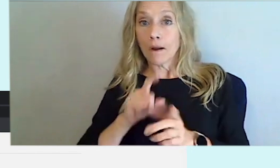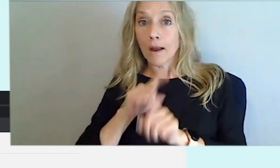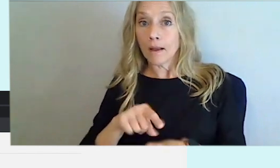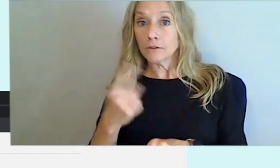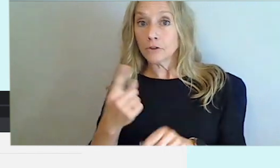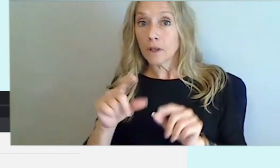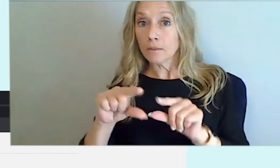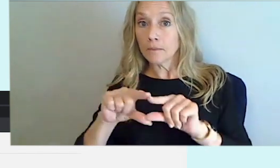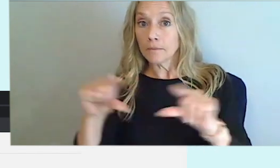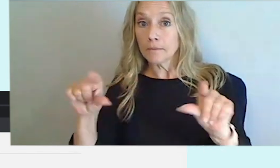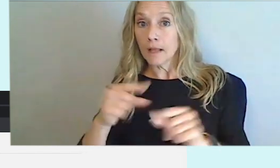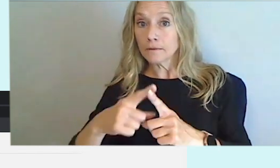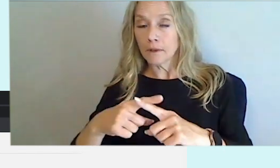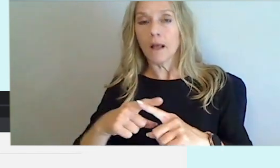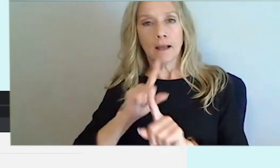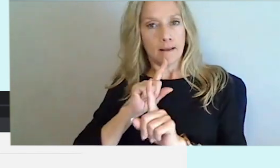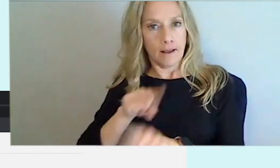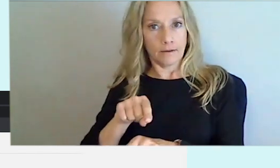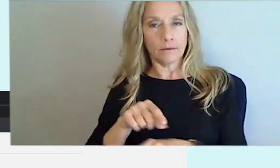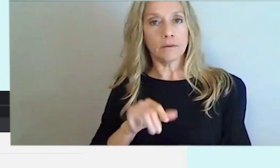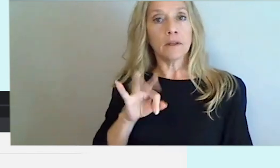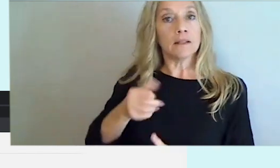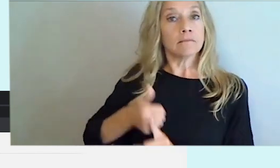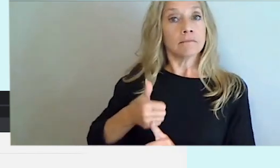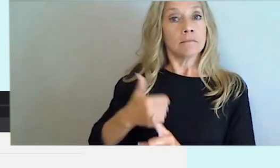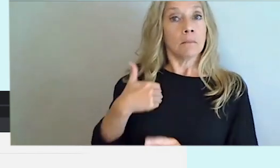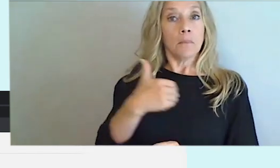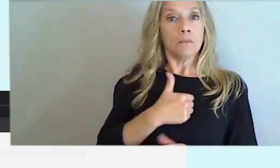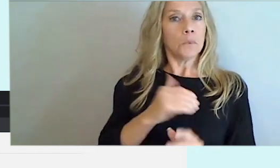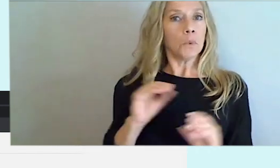If the member didn't have any tax dependents, they would select